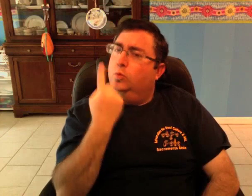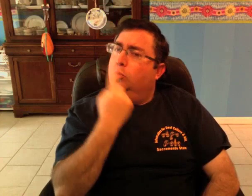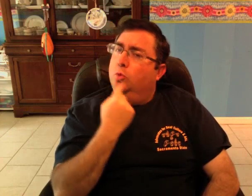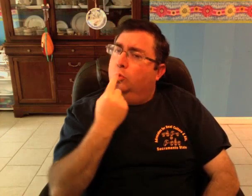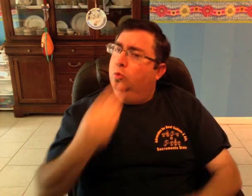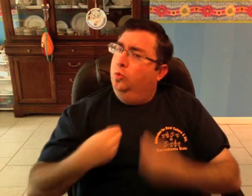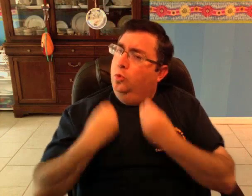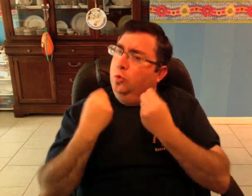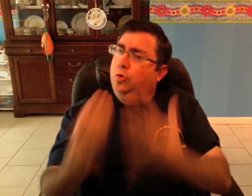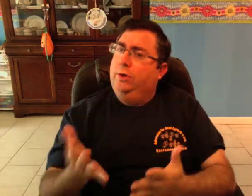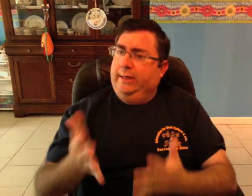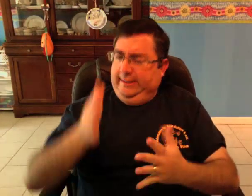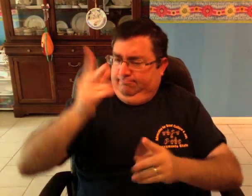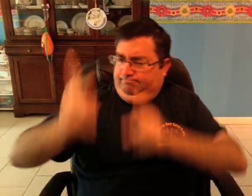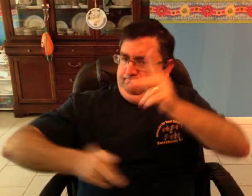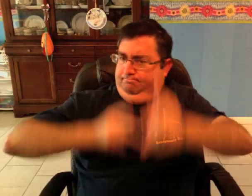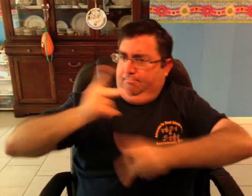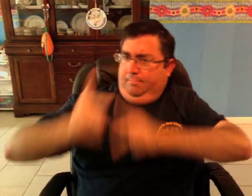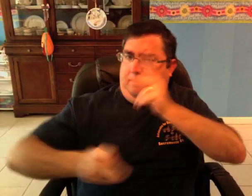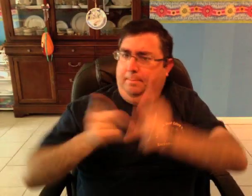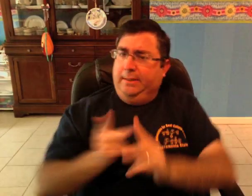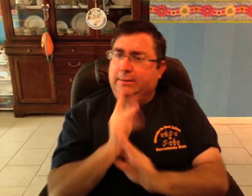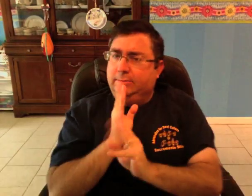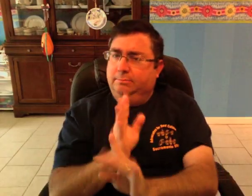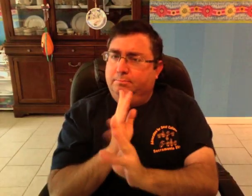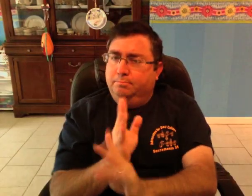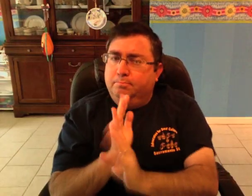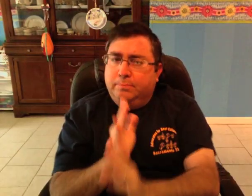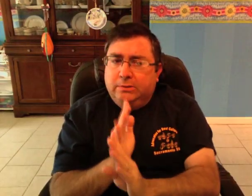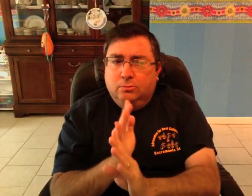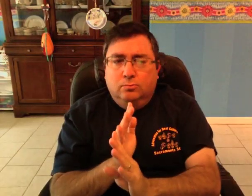"Who gives man speech?